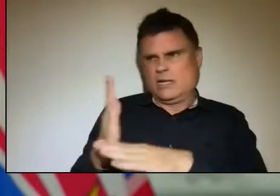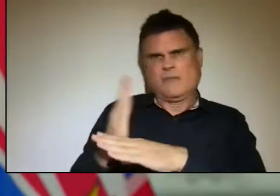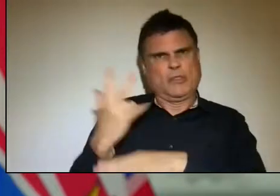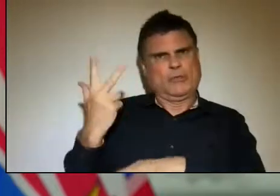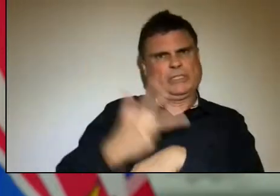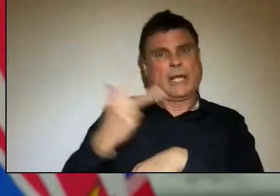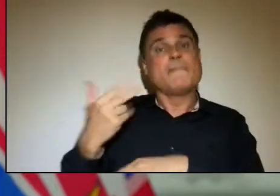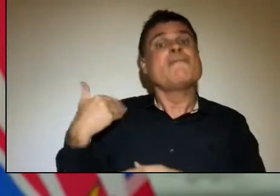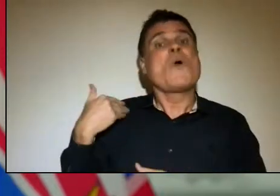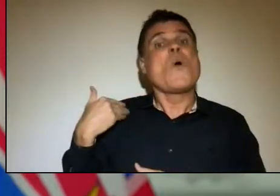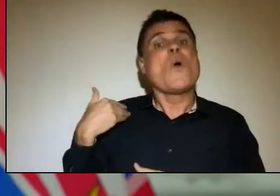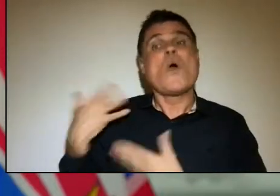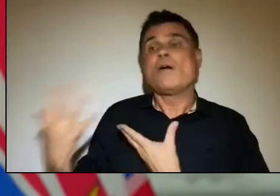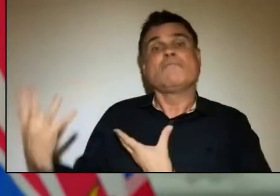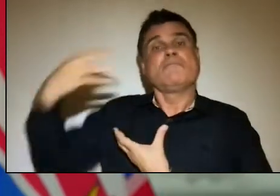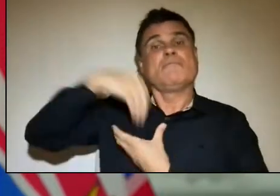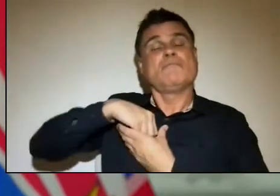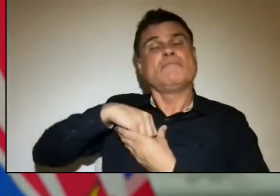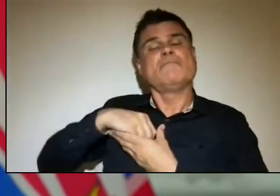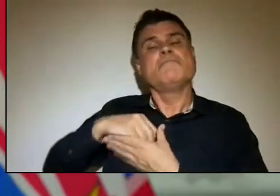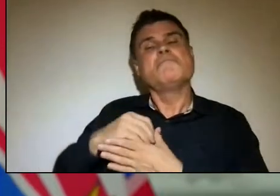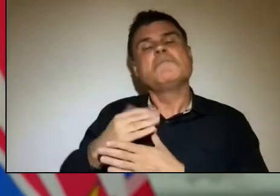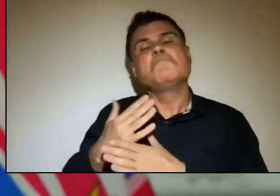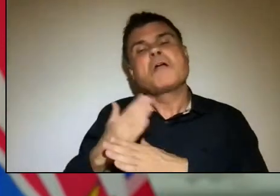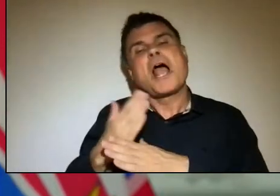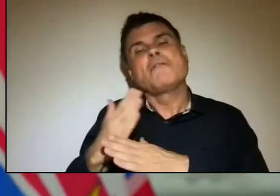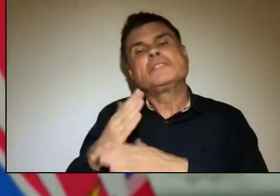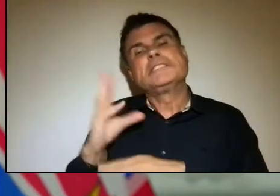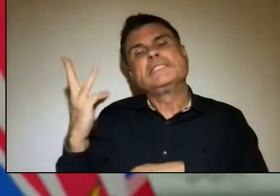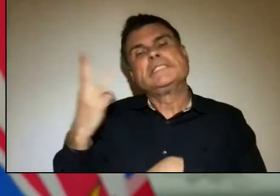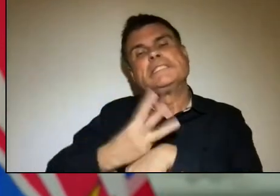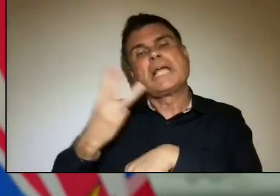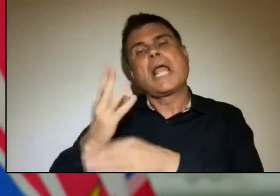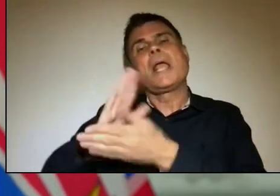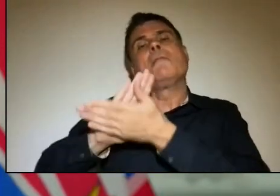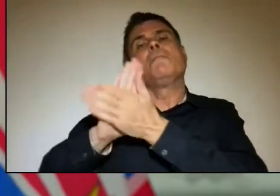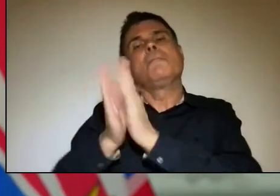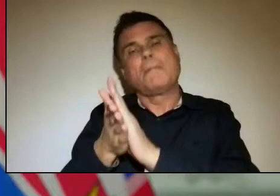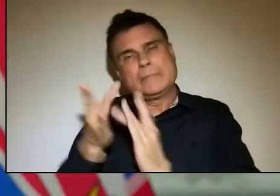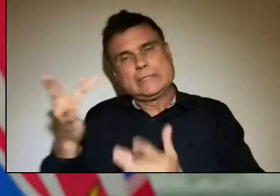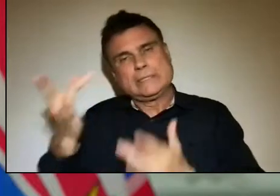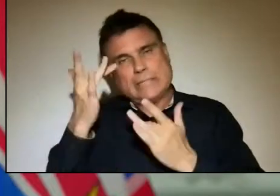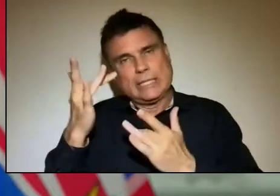median of about three days, from an average of about six days with previous variants even as